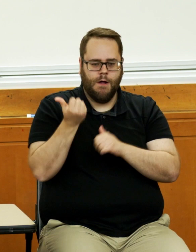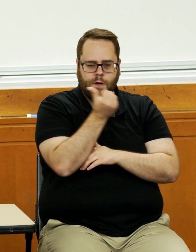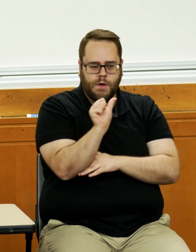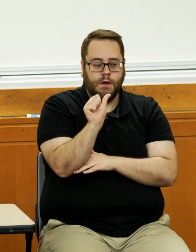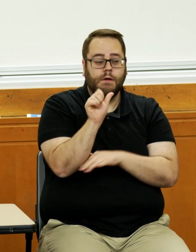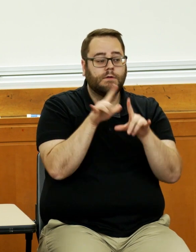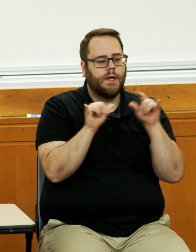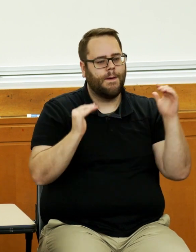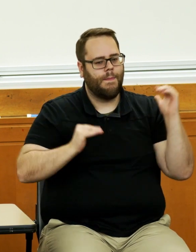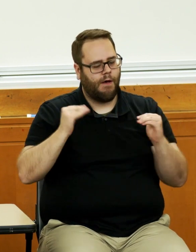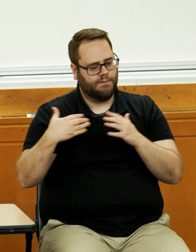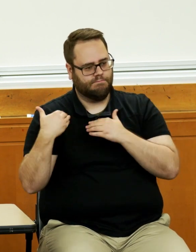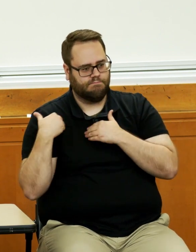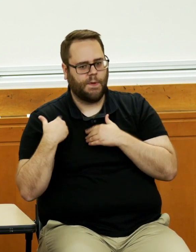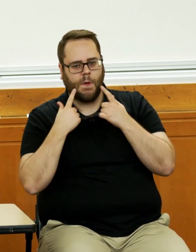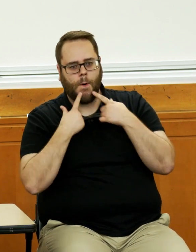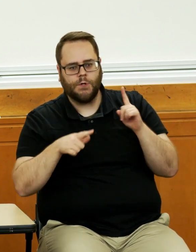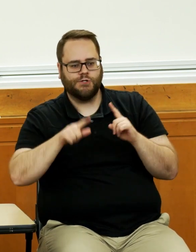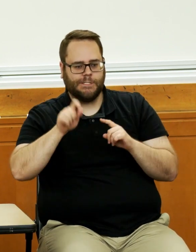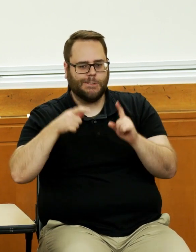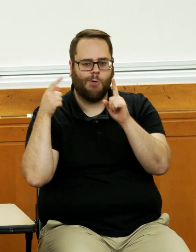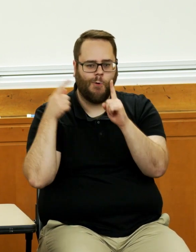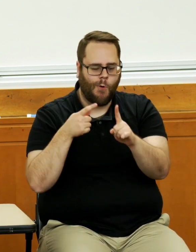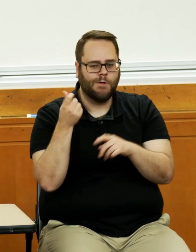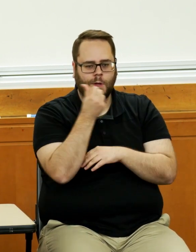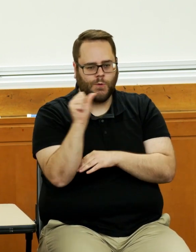with the task of accomplishing the needs and goals of the movement can be a challenge.